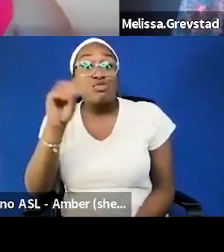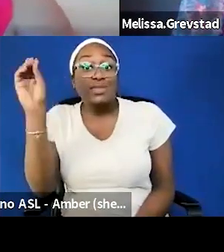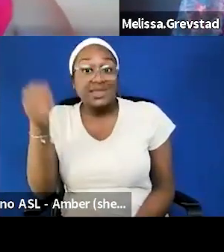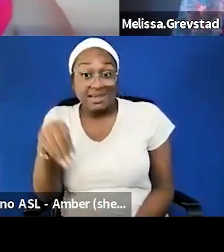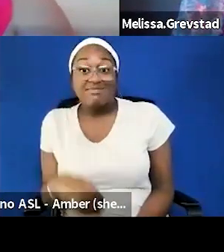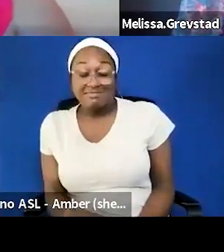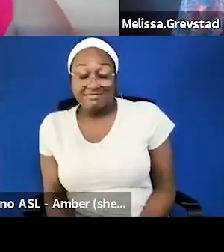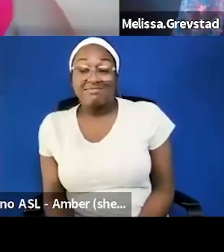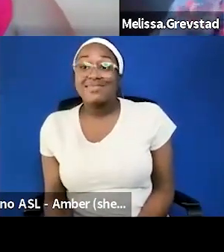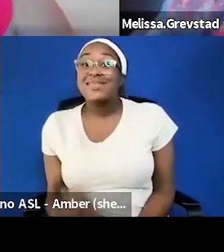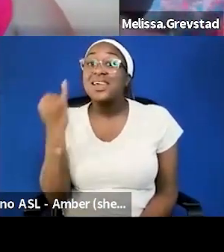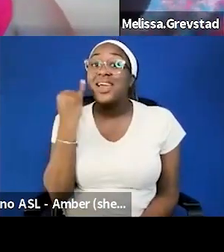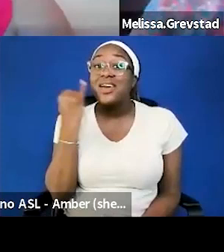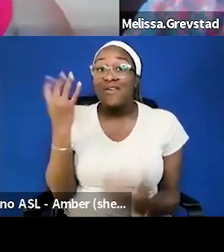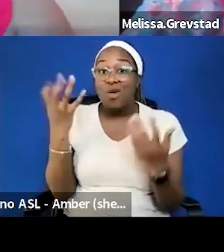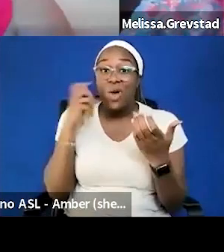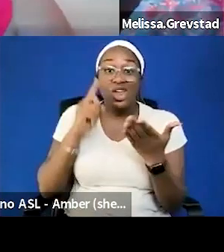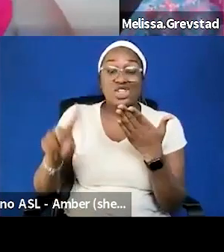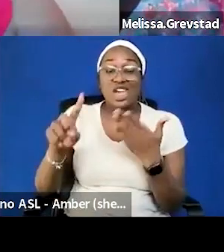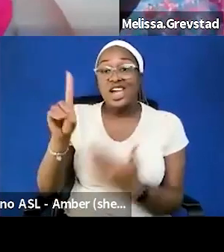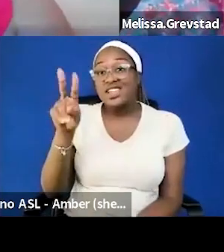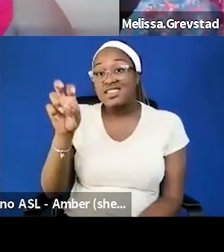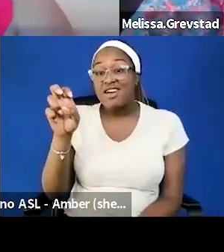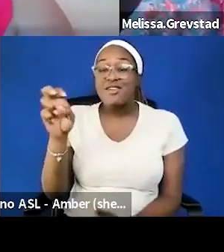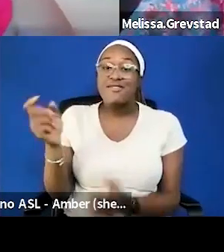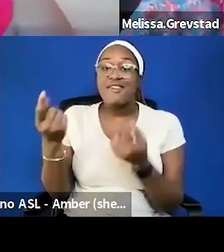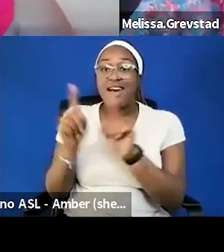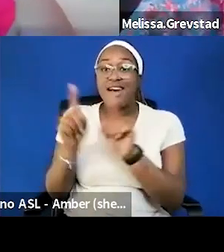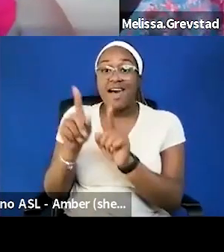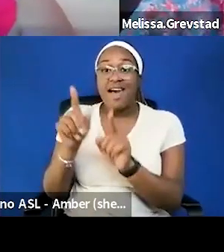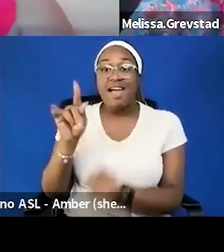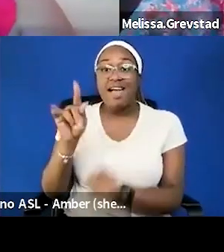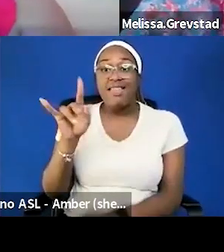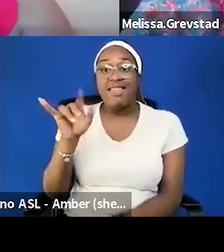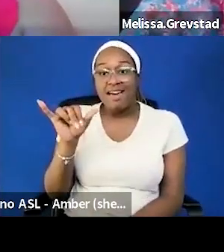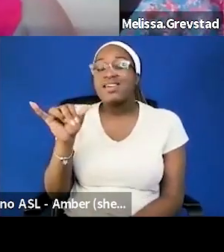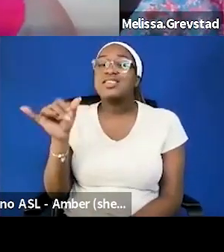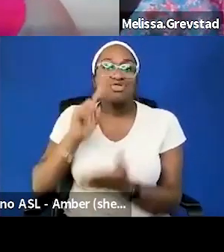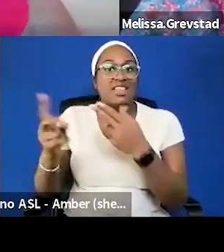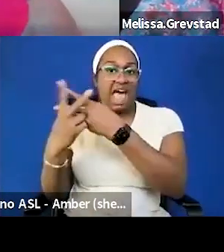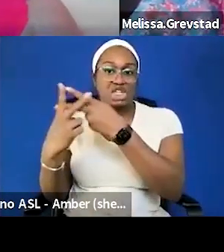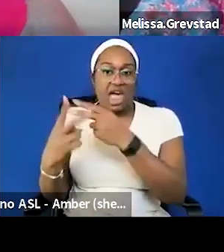If you want to check out the dev allies, the easiest way to find them is is to look at the size freedom hashtag and see what they've been posting.